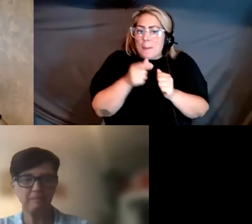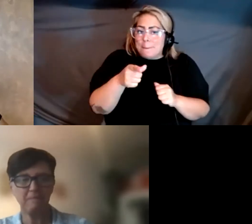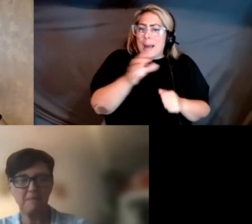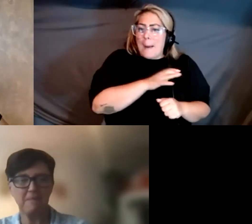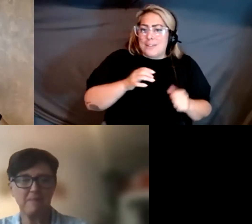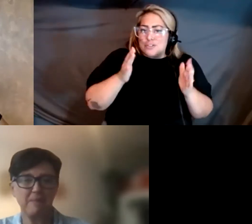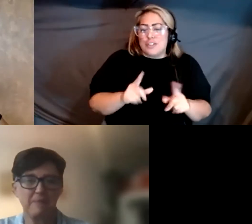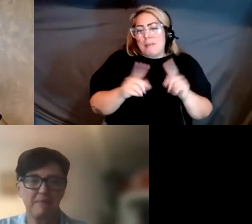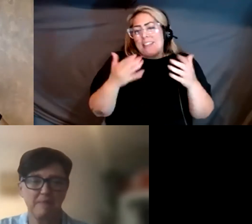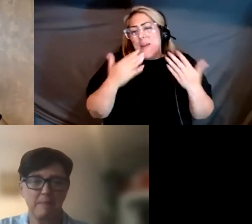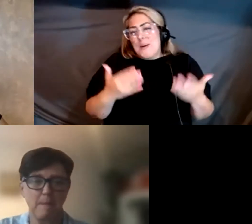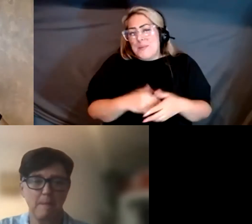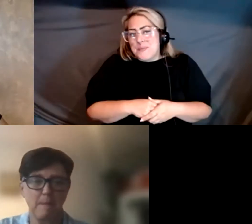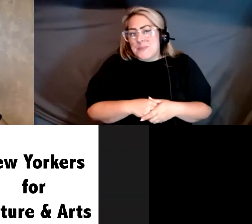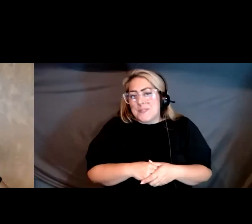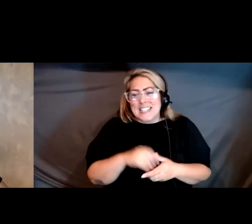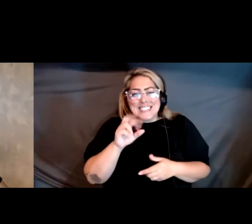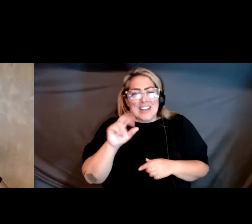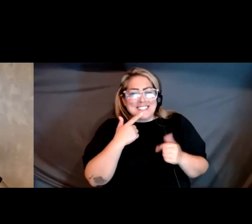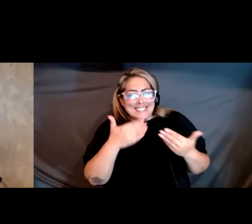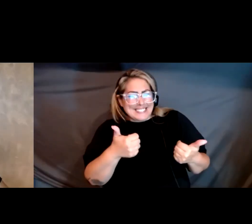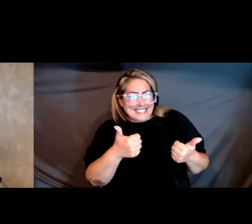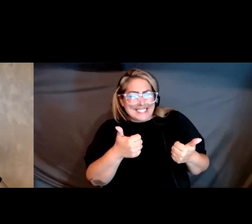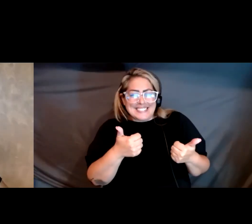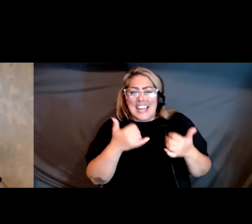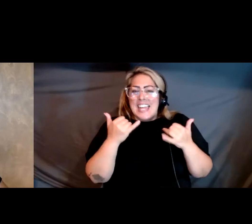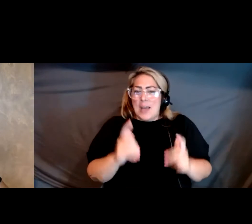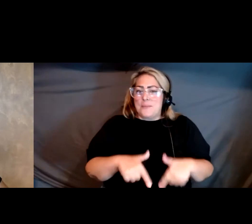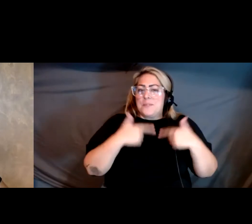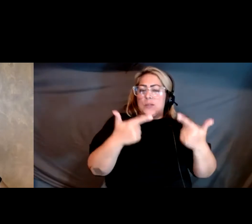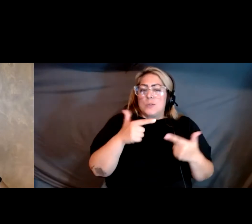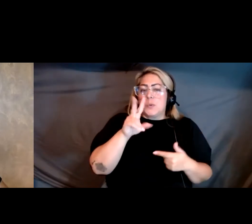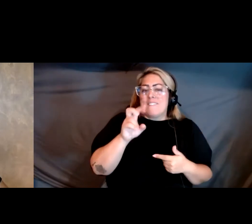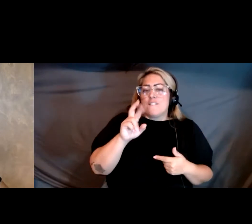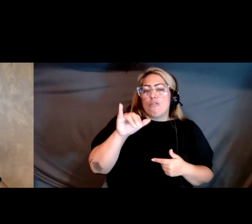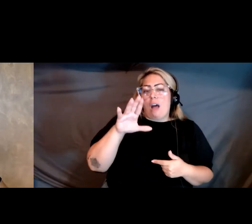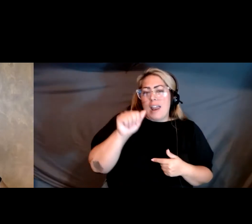Ok, fabulous and with that I'll pass to my colleague Candace